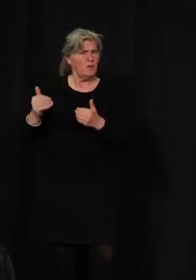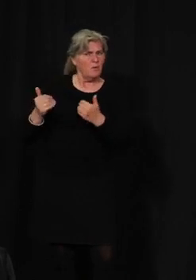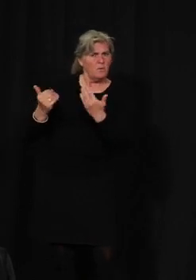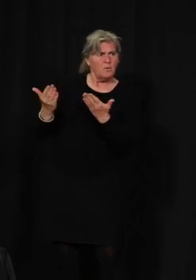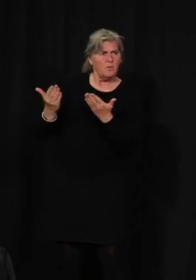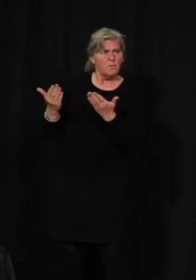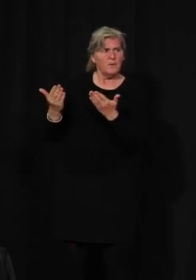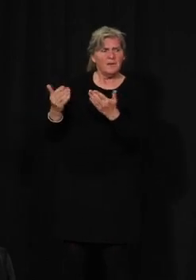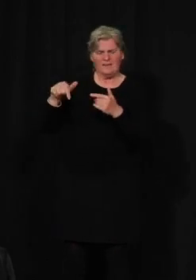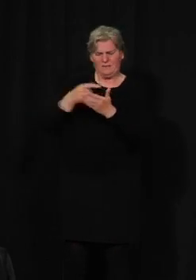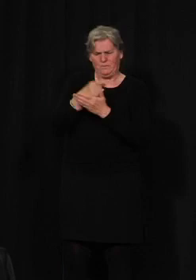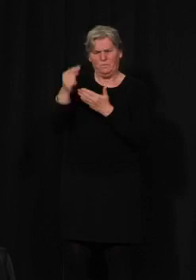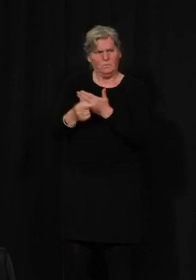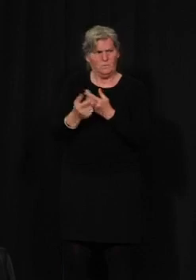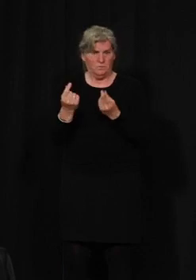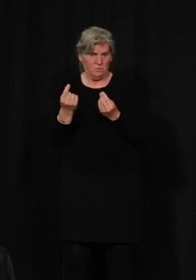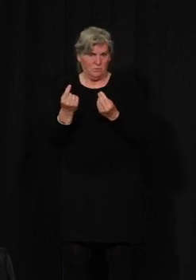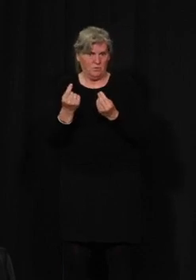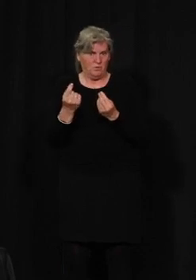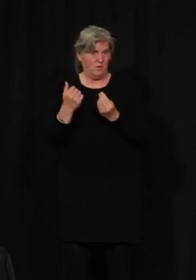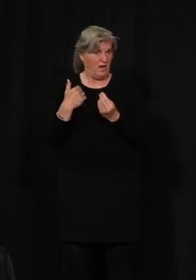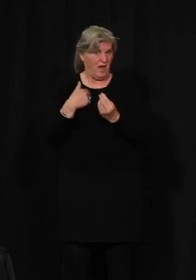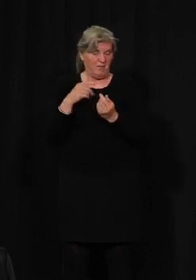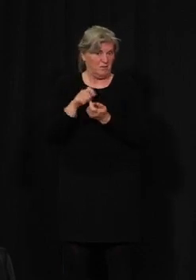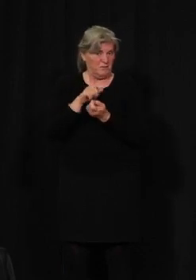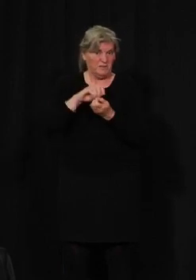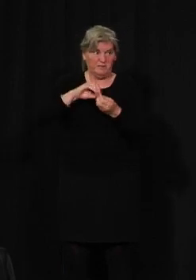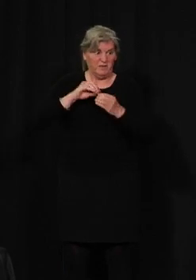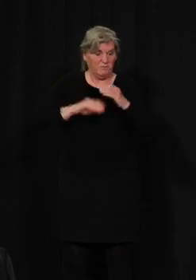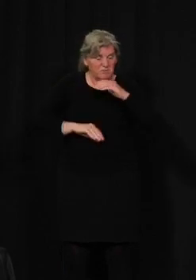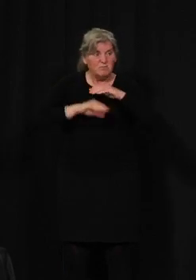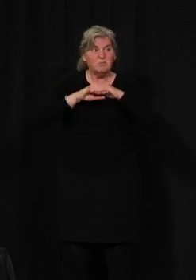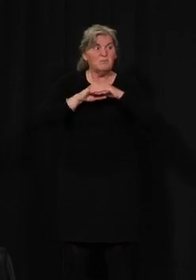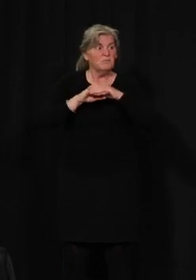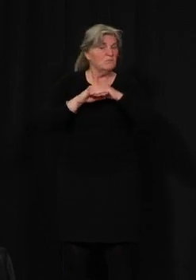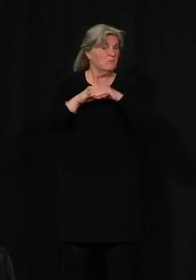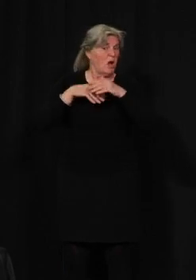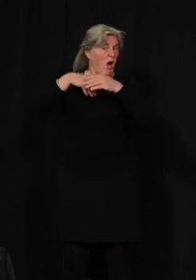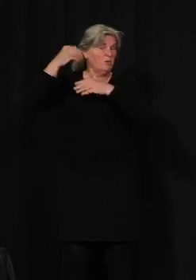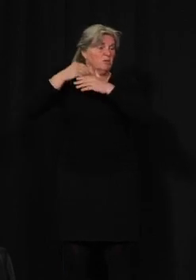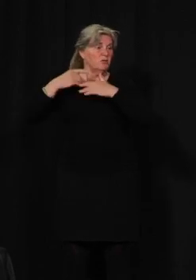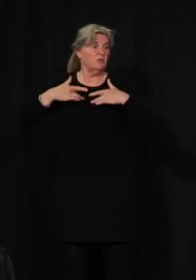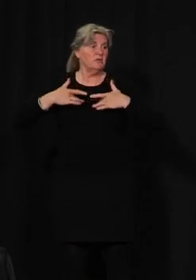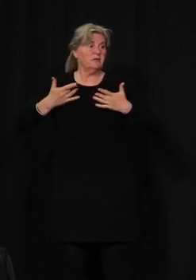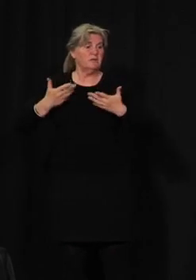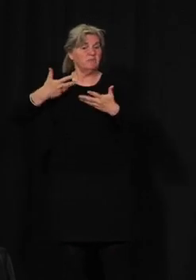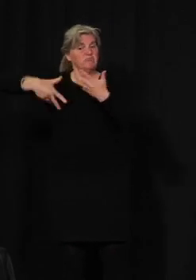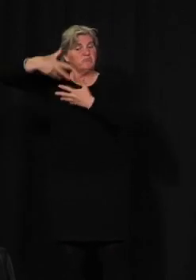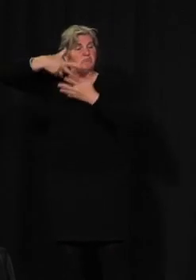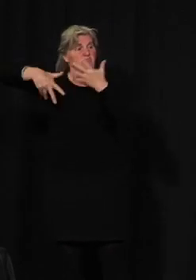are heading into the weekend, is there any specific number and regards to outdoor gatherings?